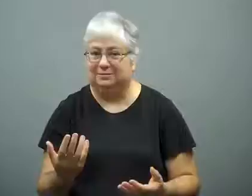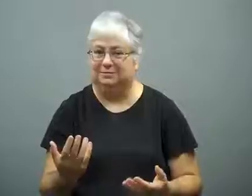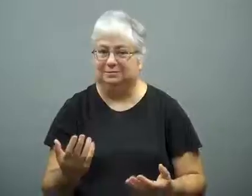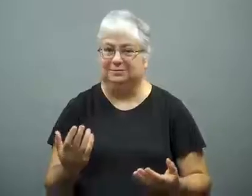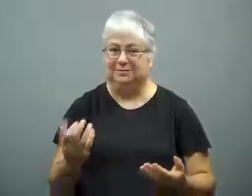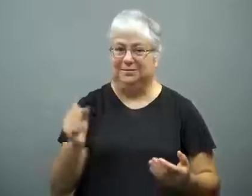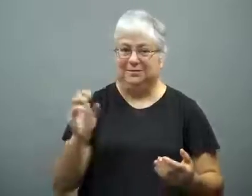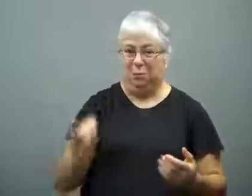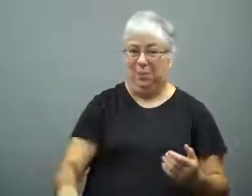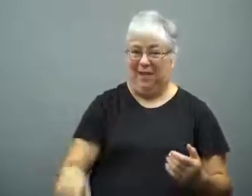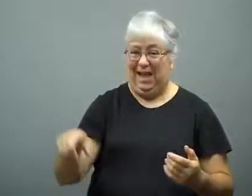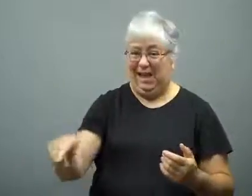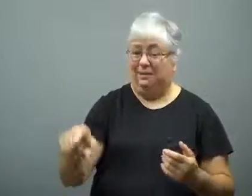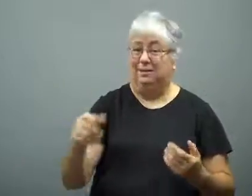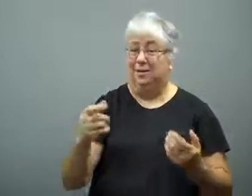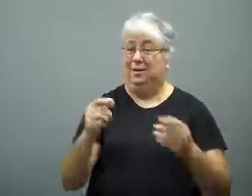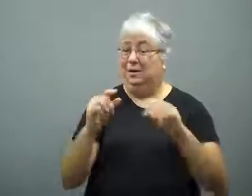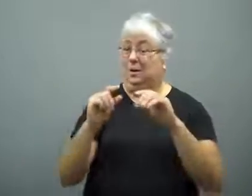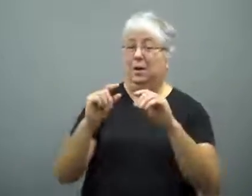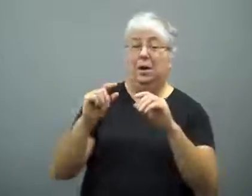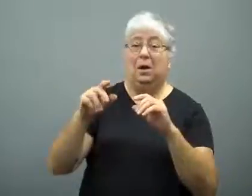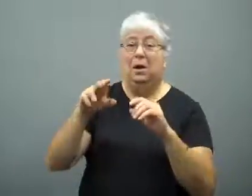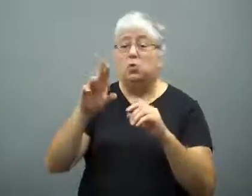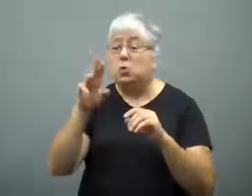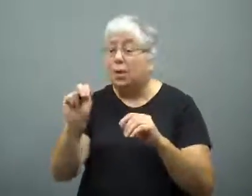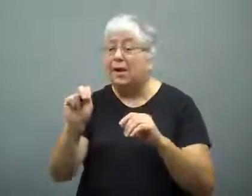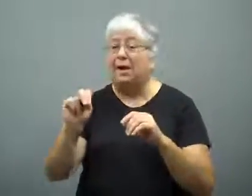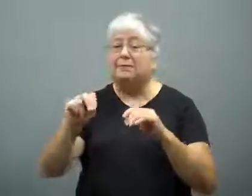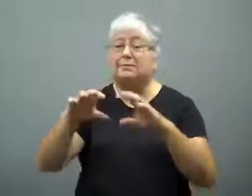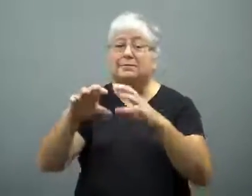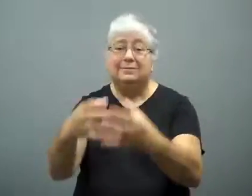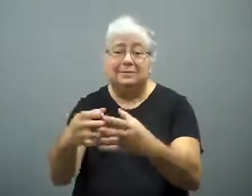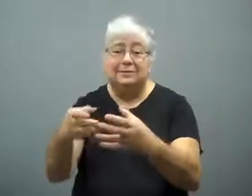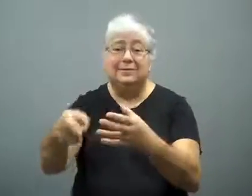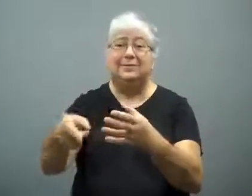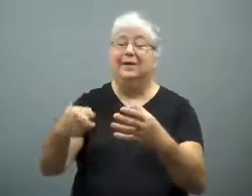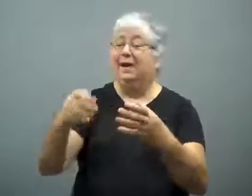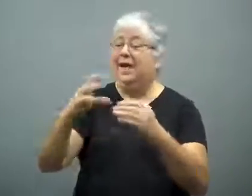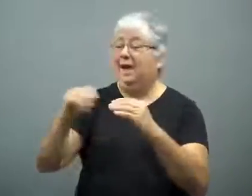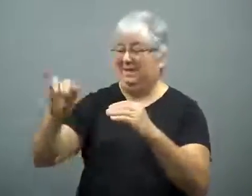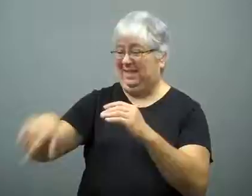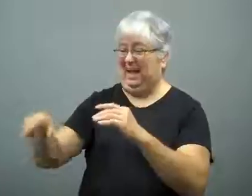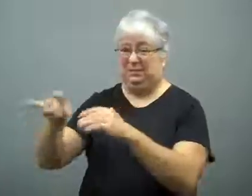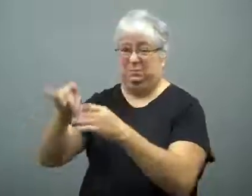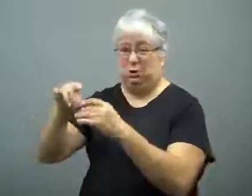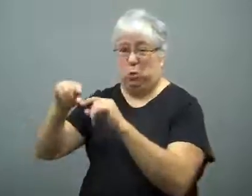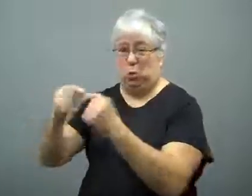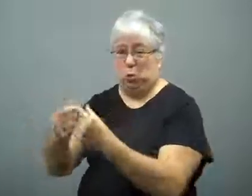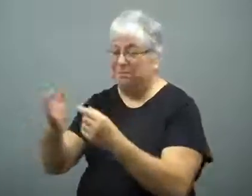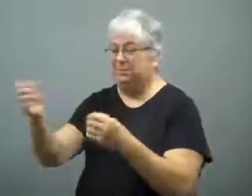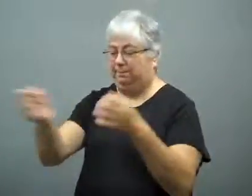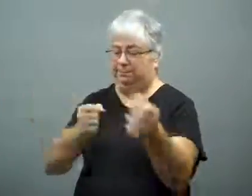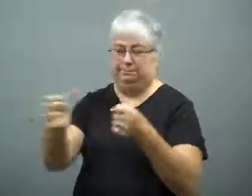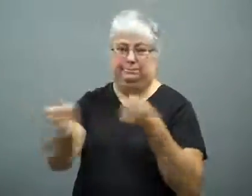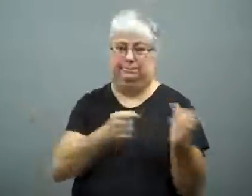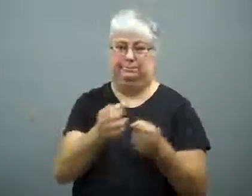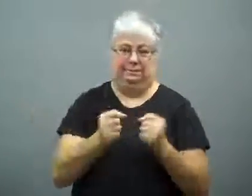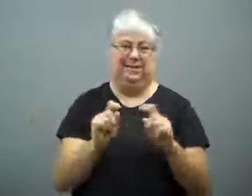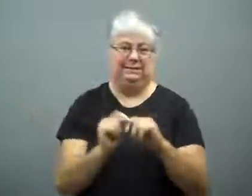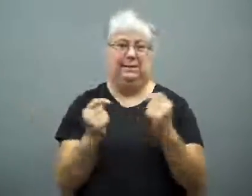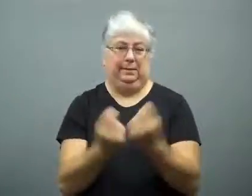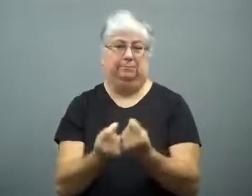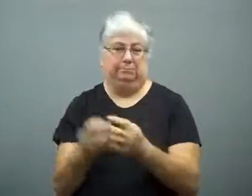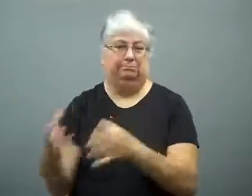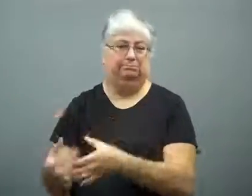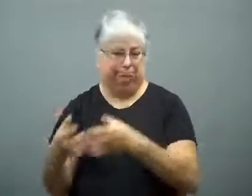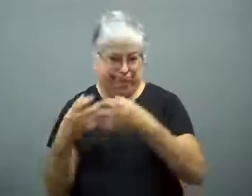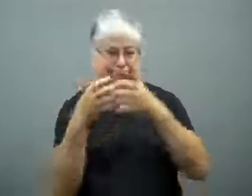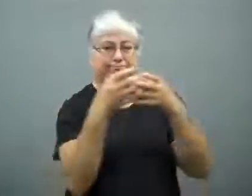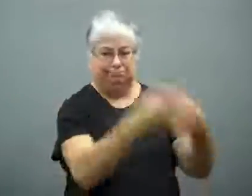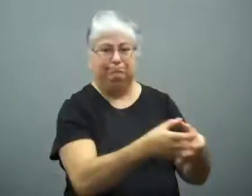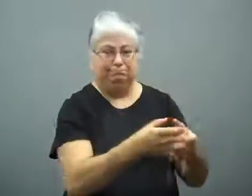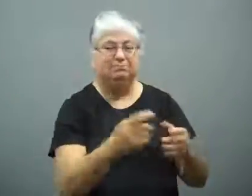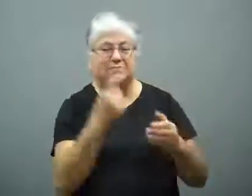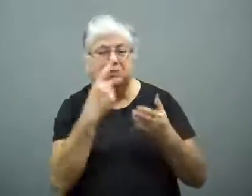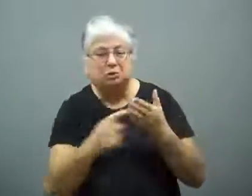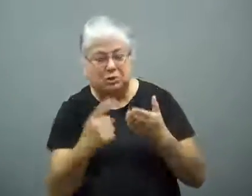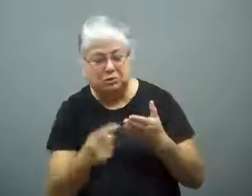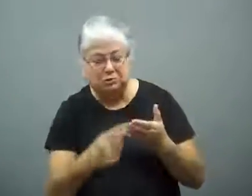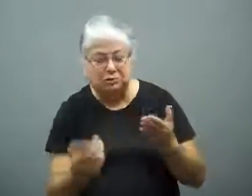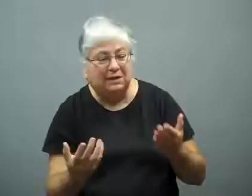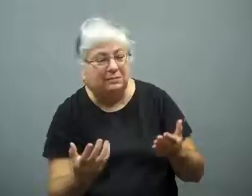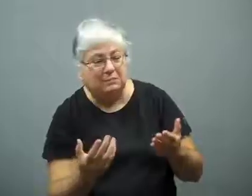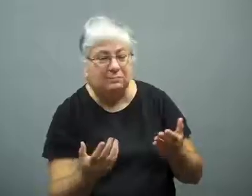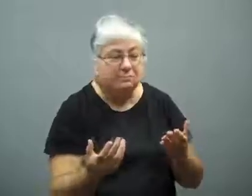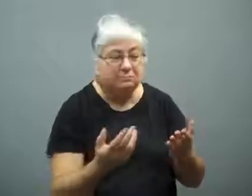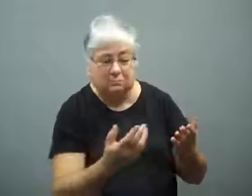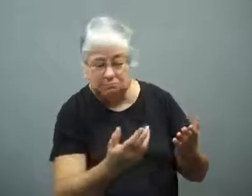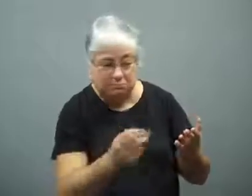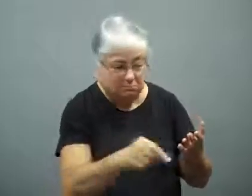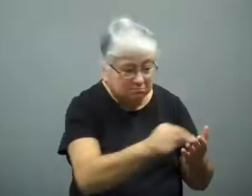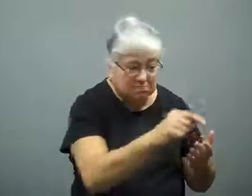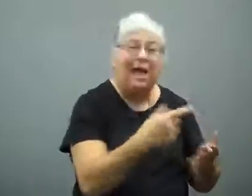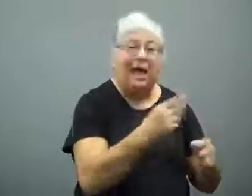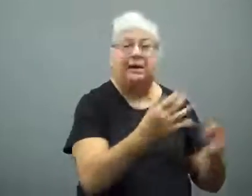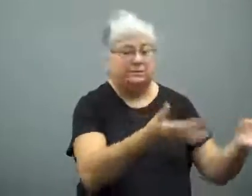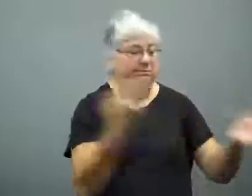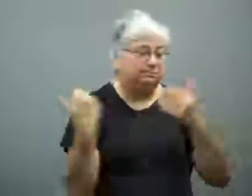The inspection team will include people from this group and also from the UN.